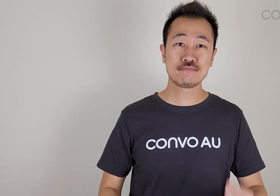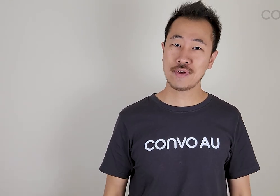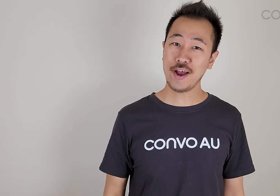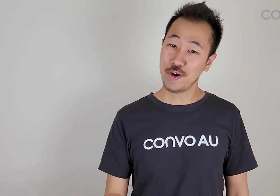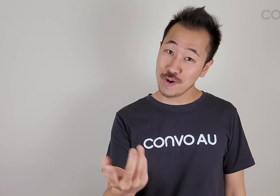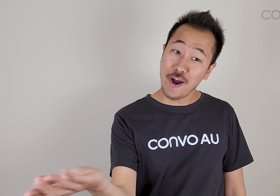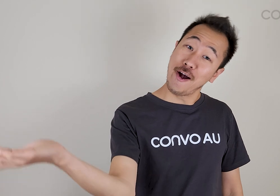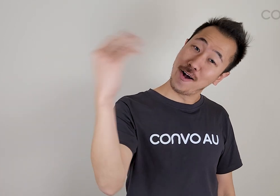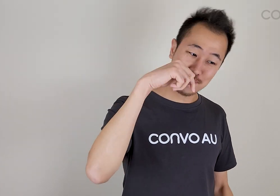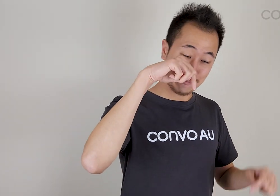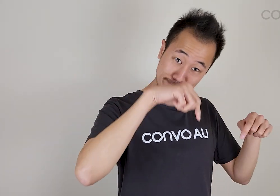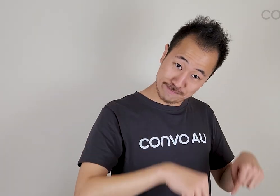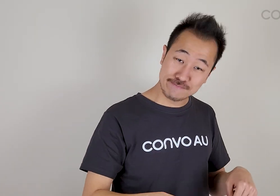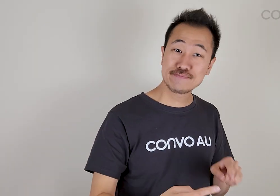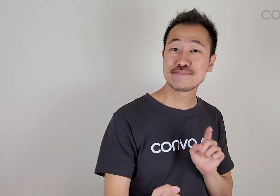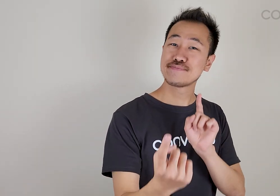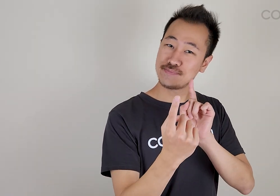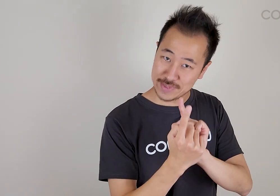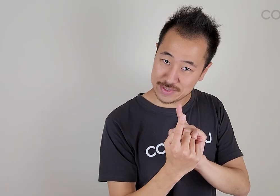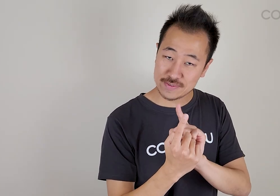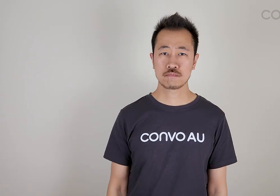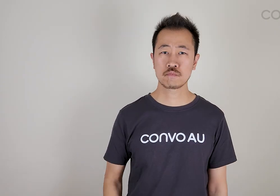Come and meet me to watch my information session.